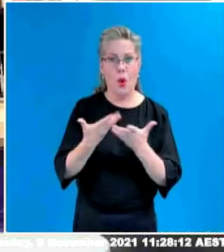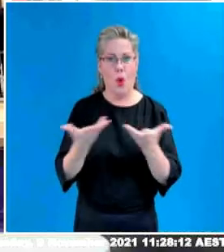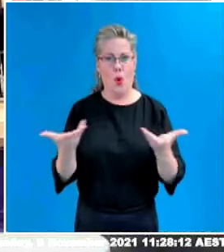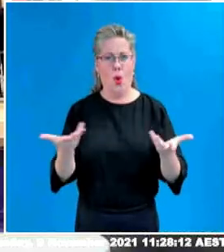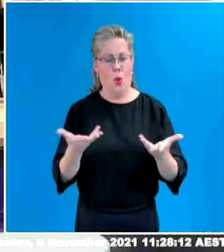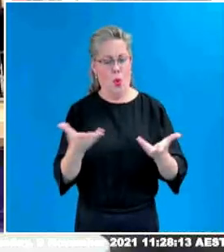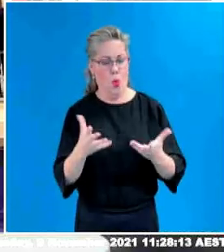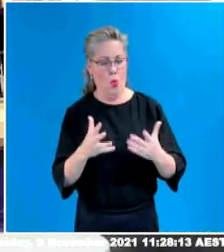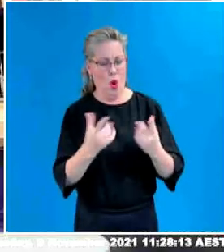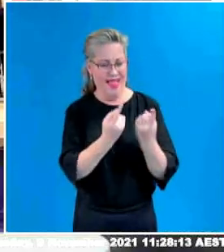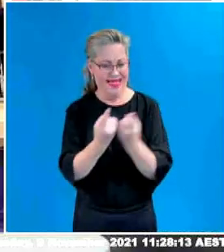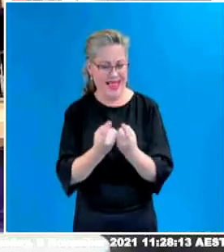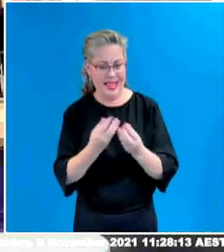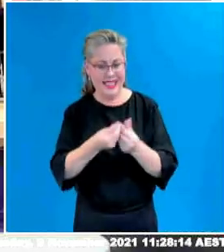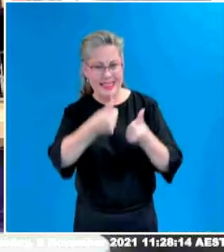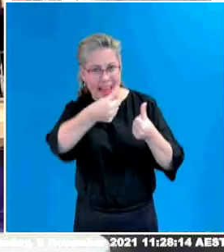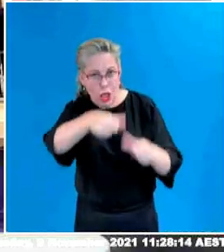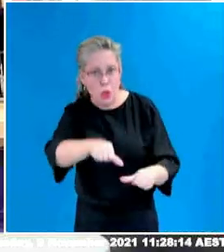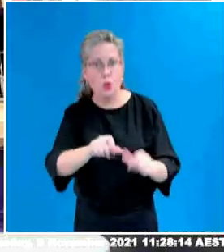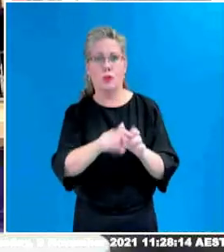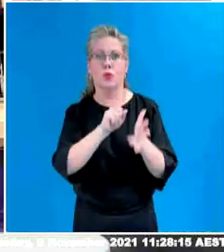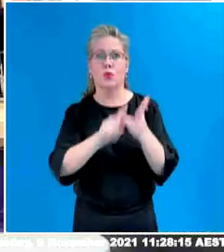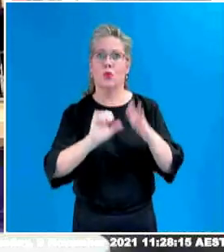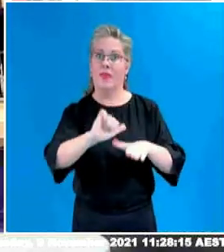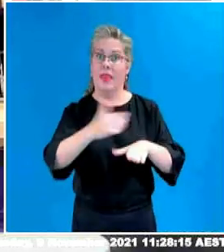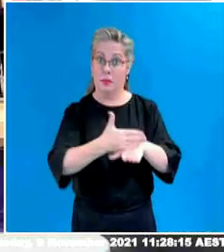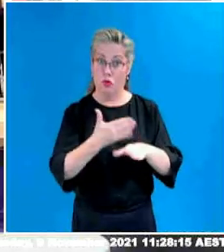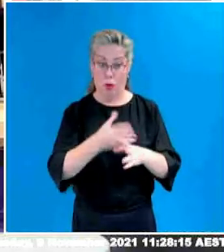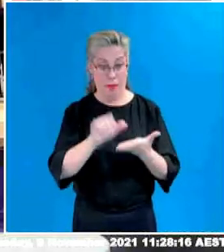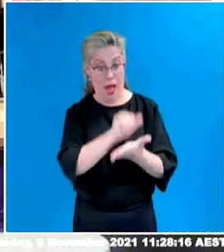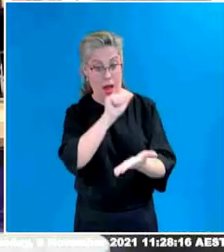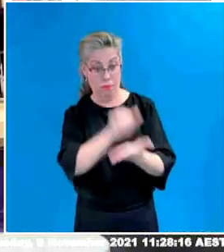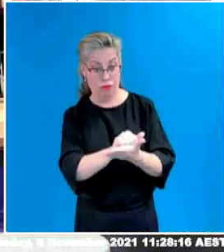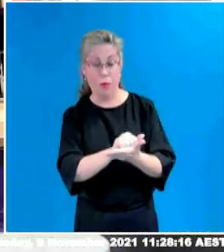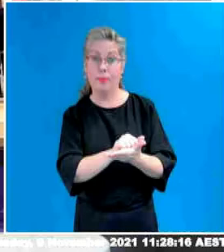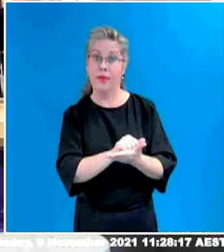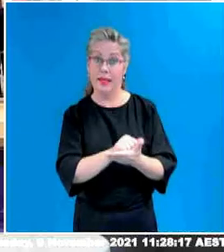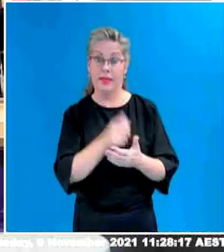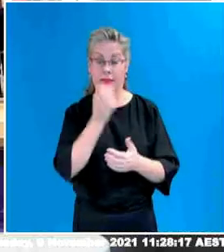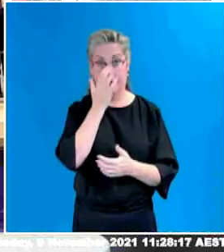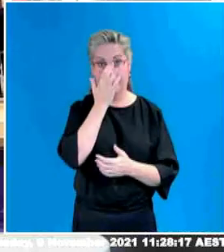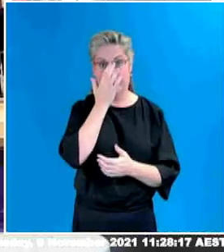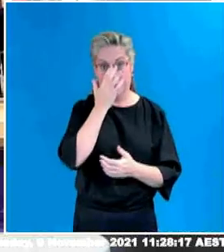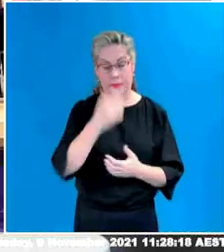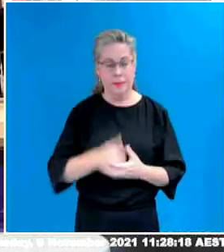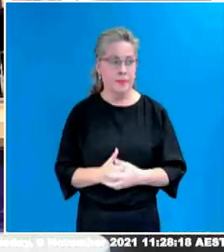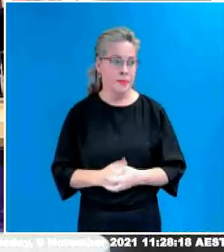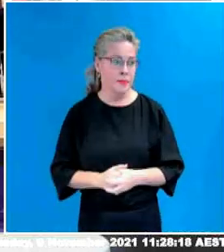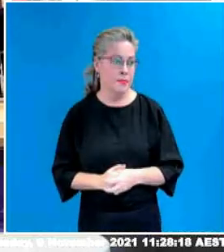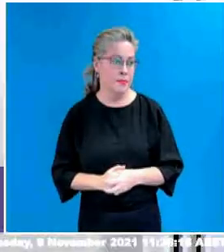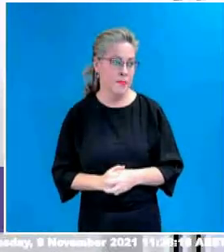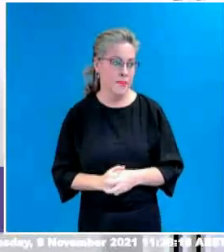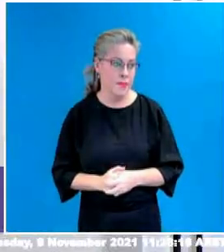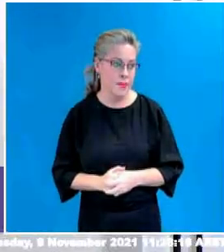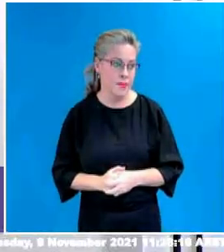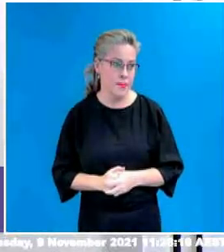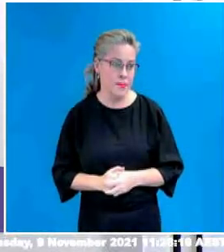of services within Australia. One area the Royal Commission will look at is an area